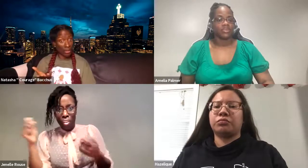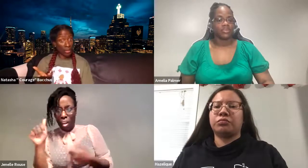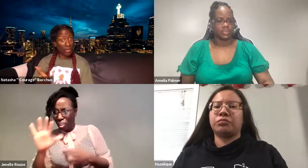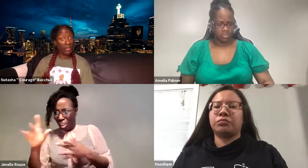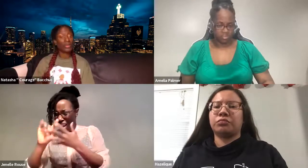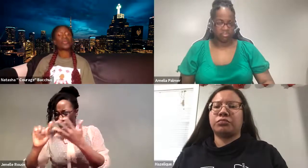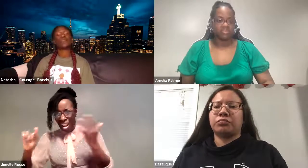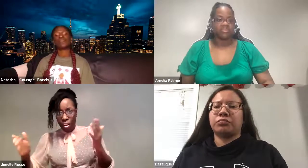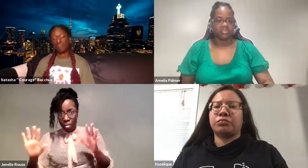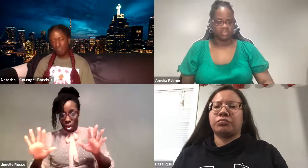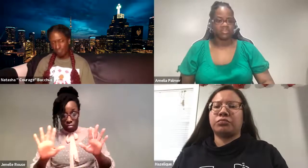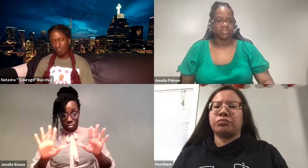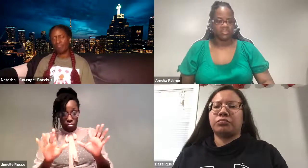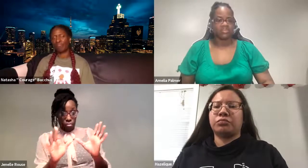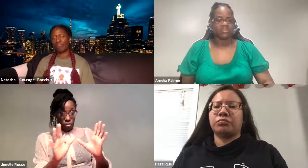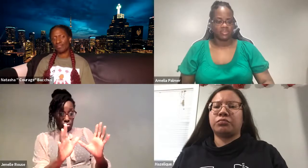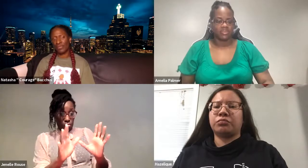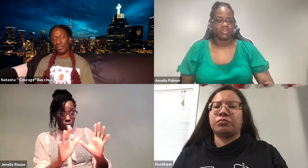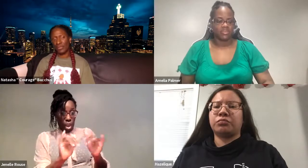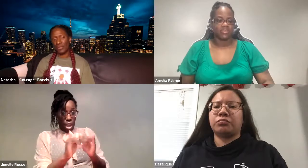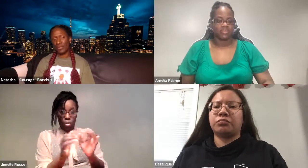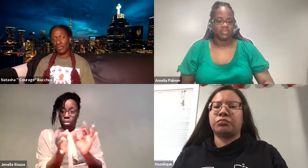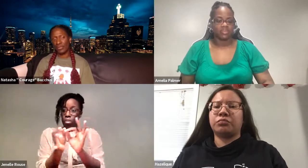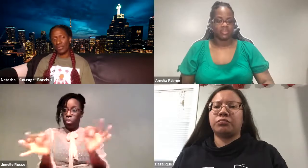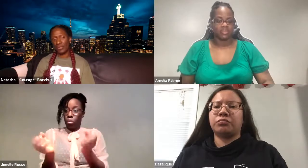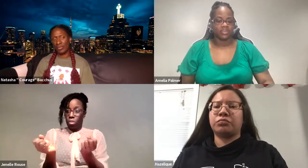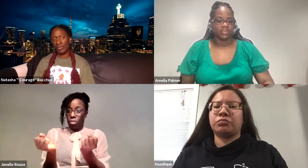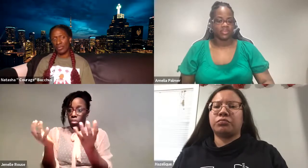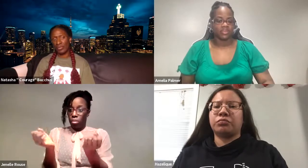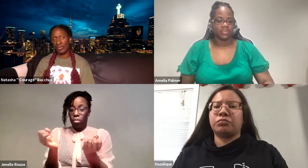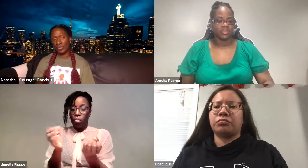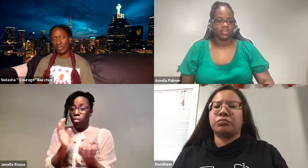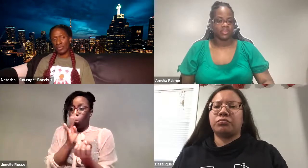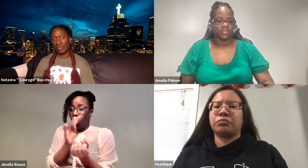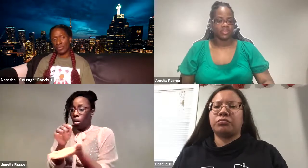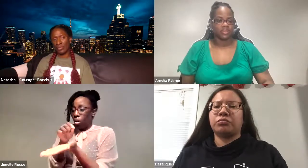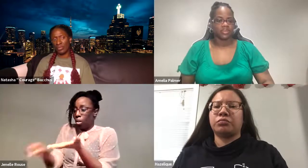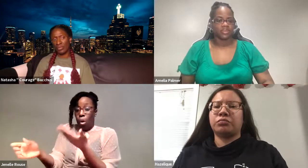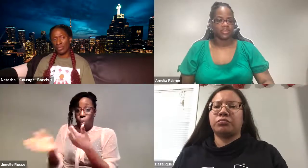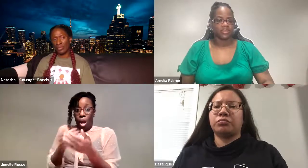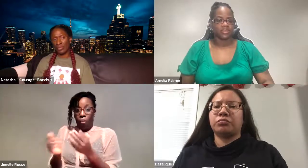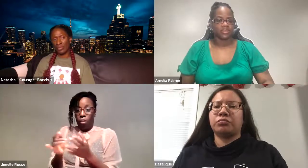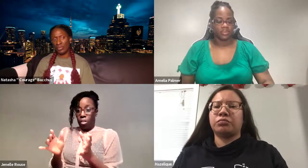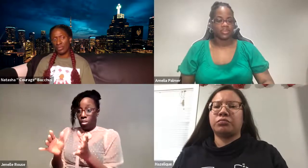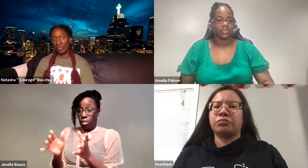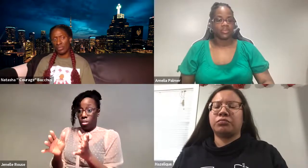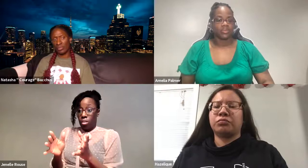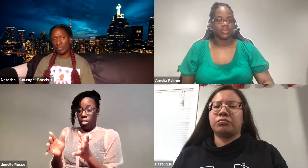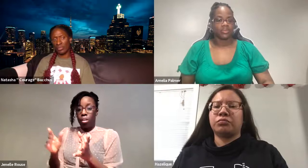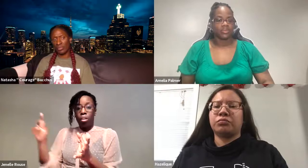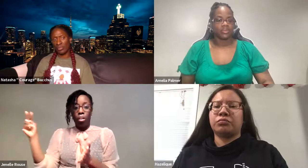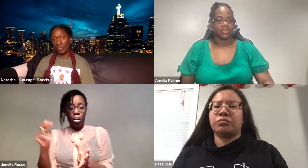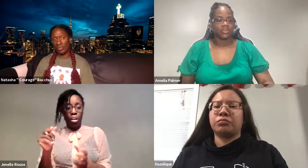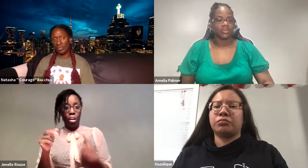someone's background as Indigenous or Asian or so on and the linguistics is how that person's